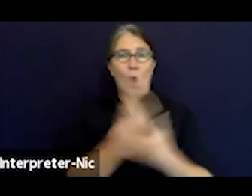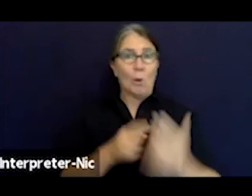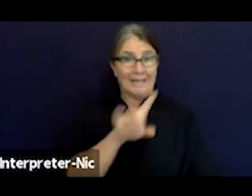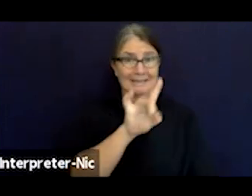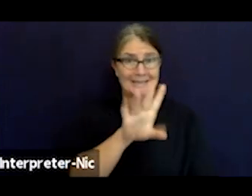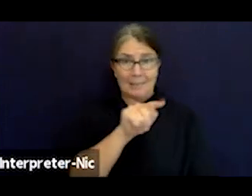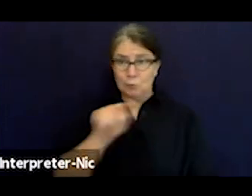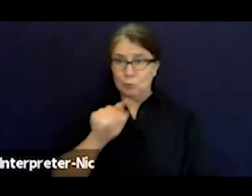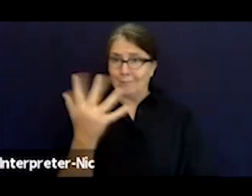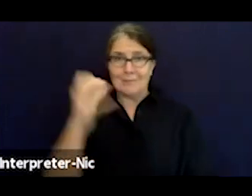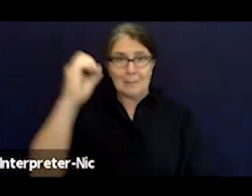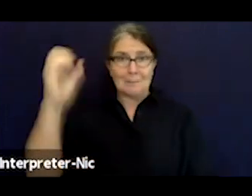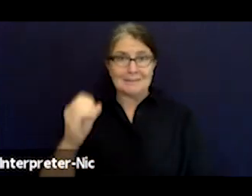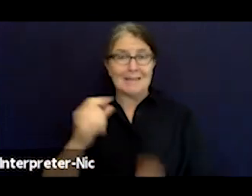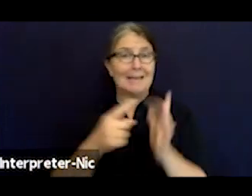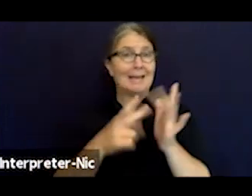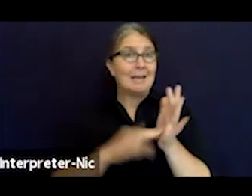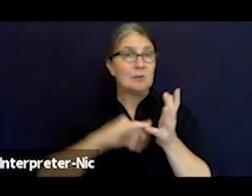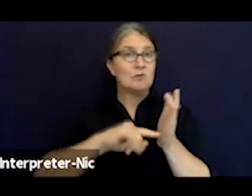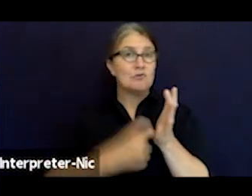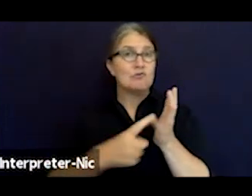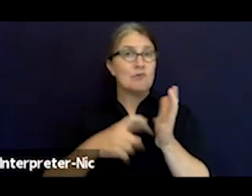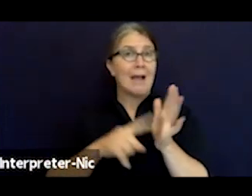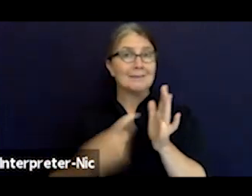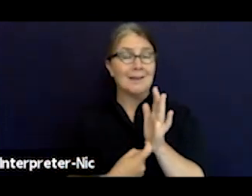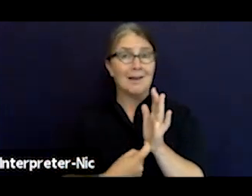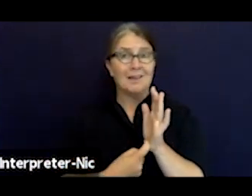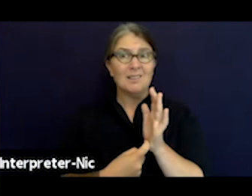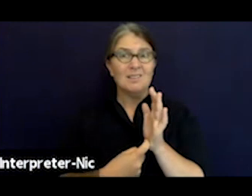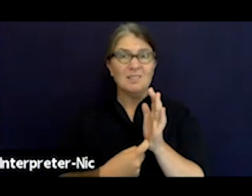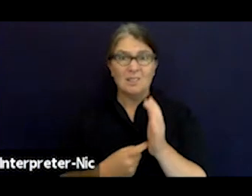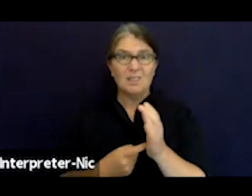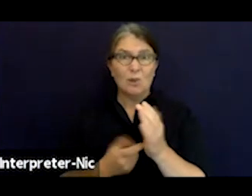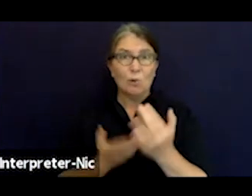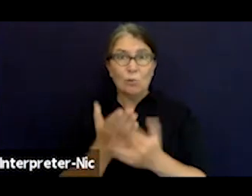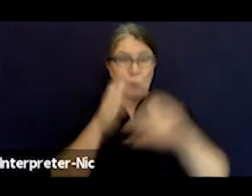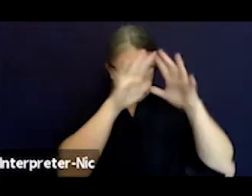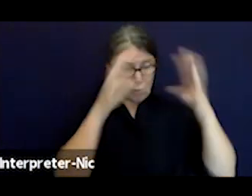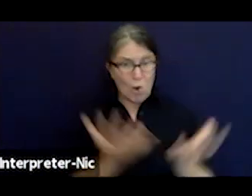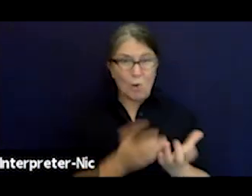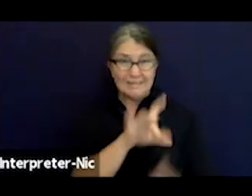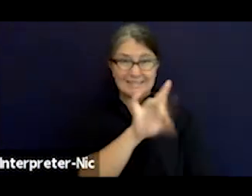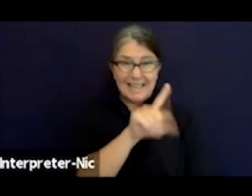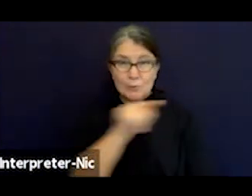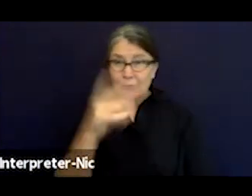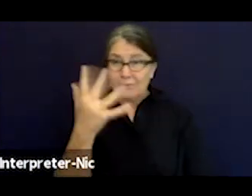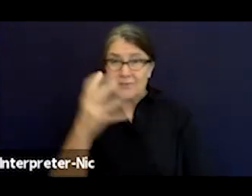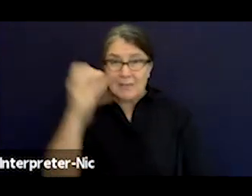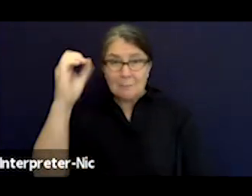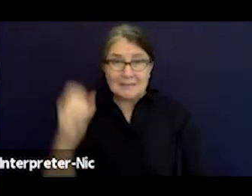instructors worldwide have adopted inclusive teaching methods of any kind is that they see that